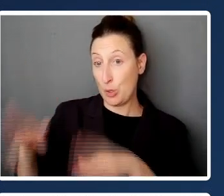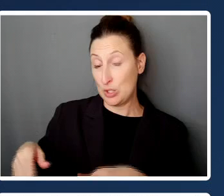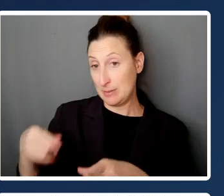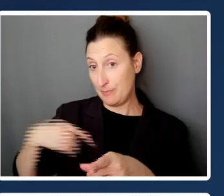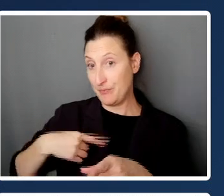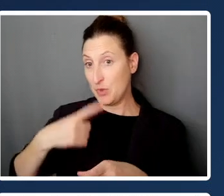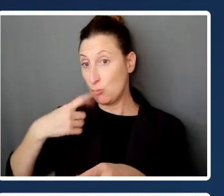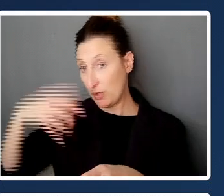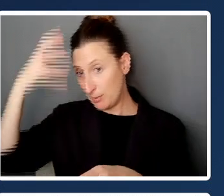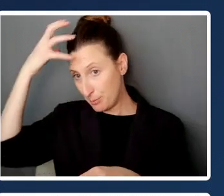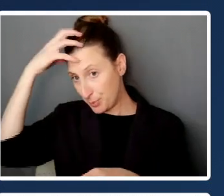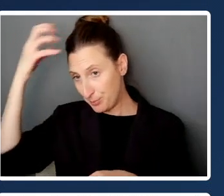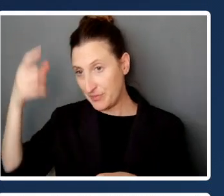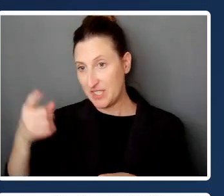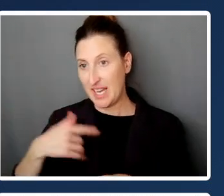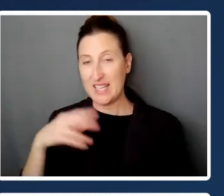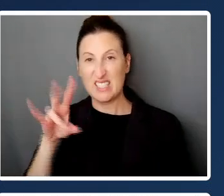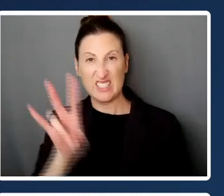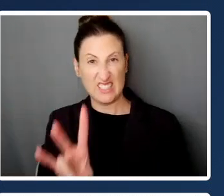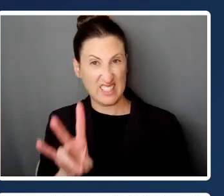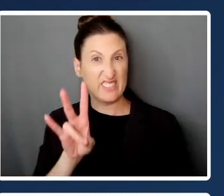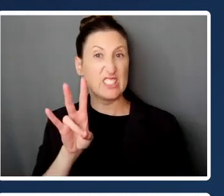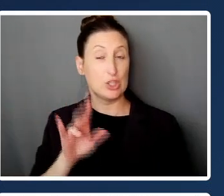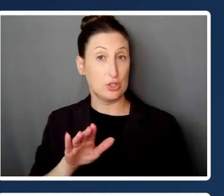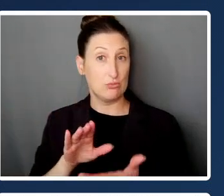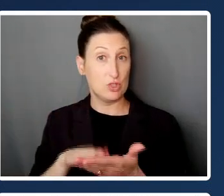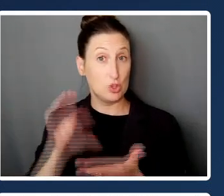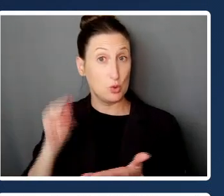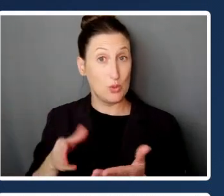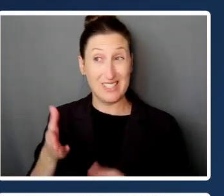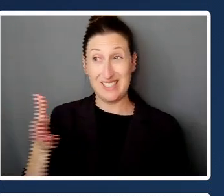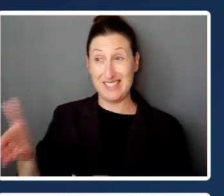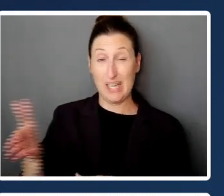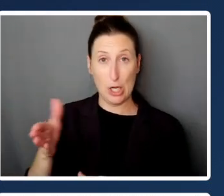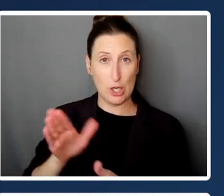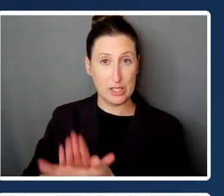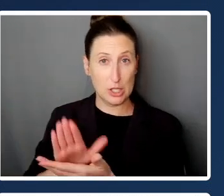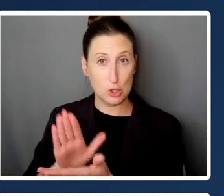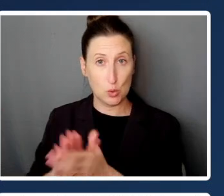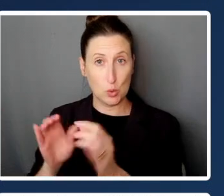students in the school system. It had -- I just had her and her youngest son. But -- so she's